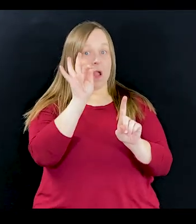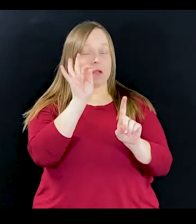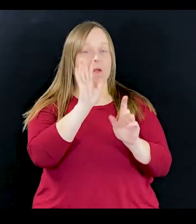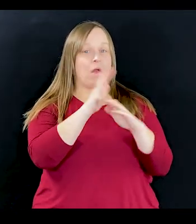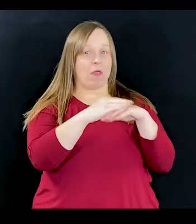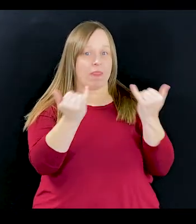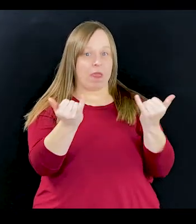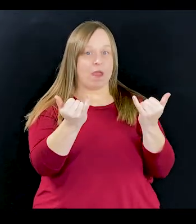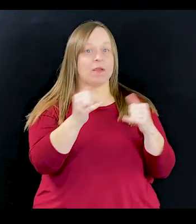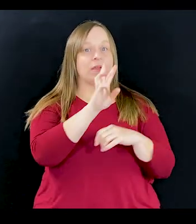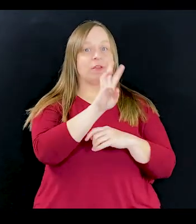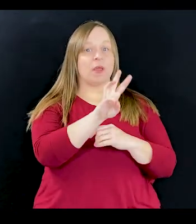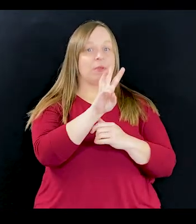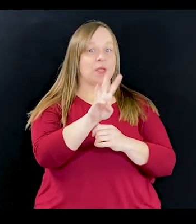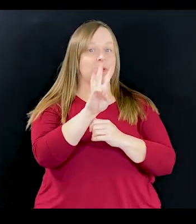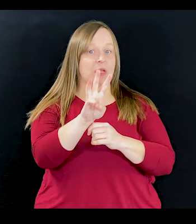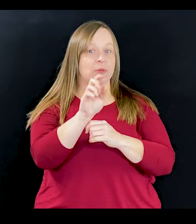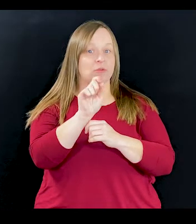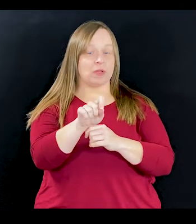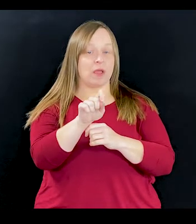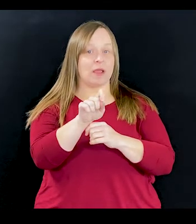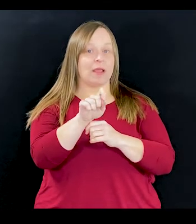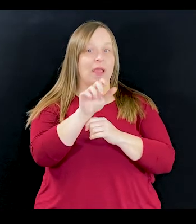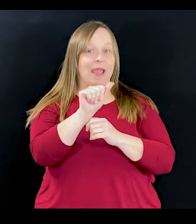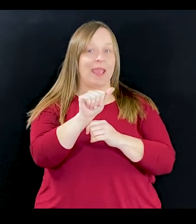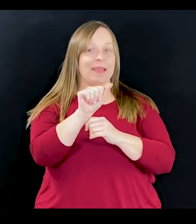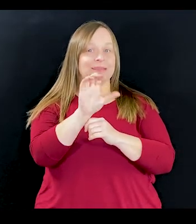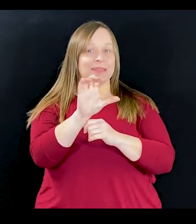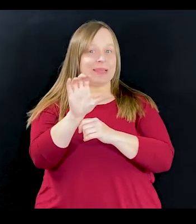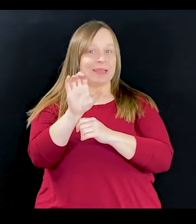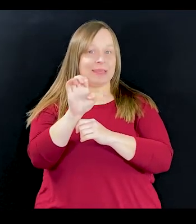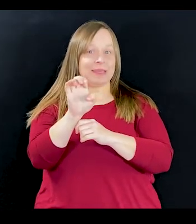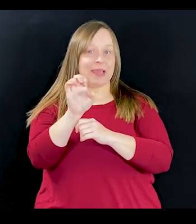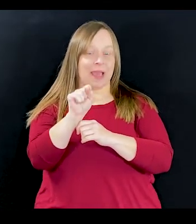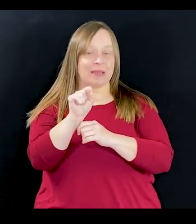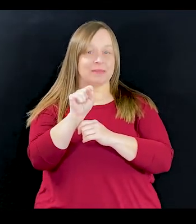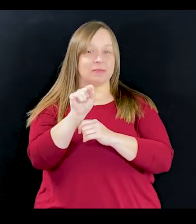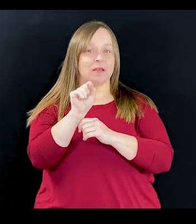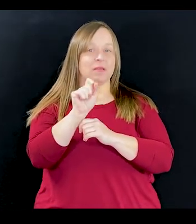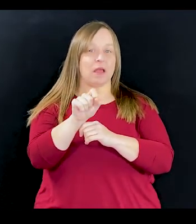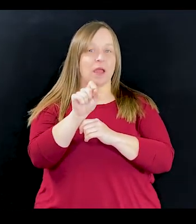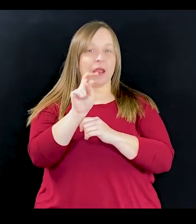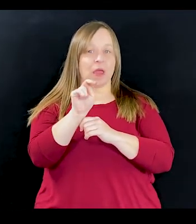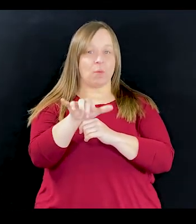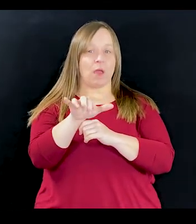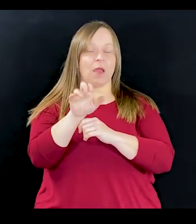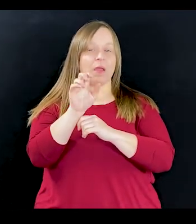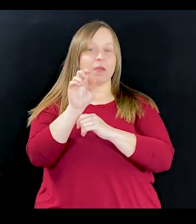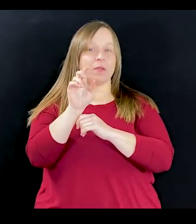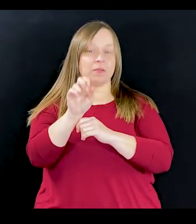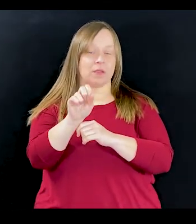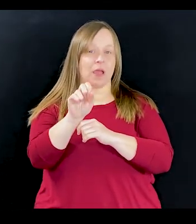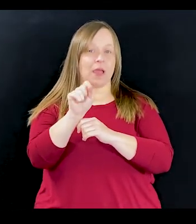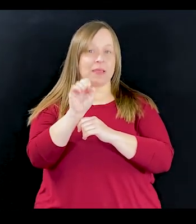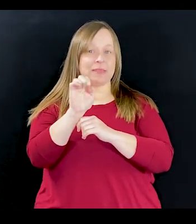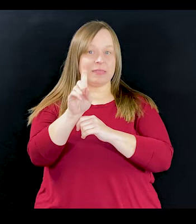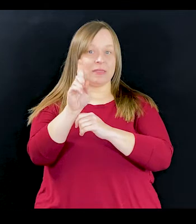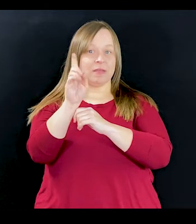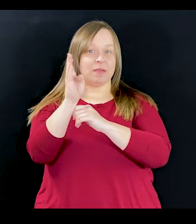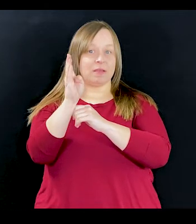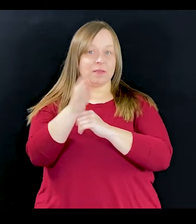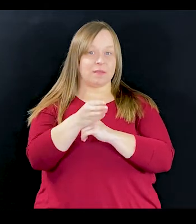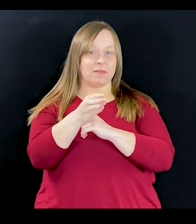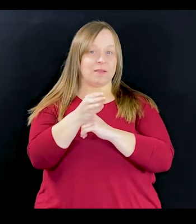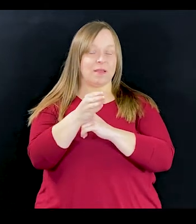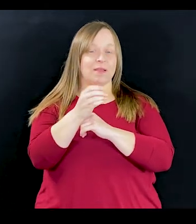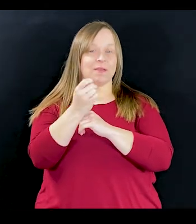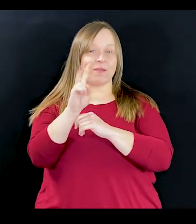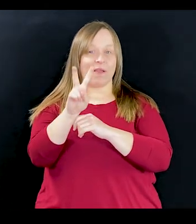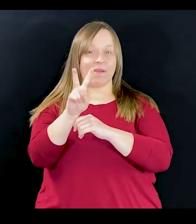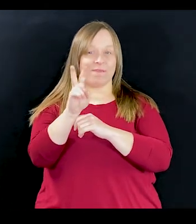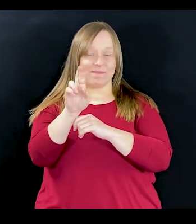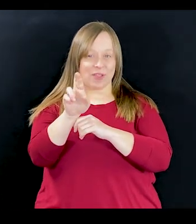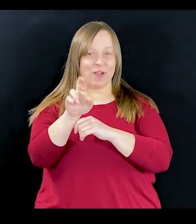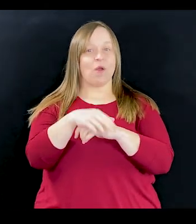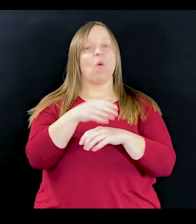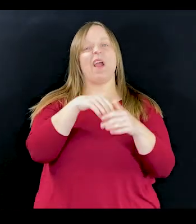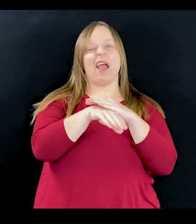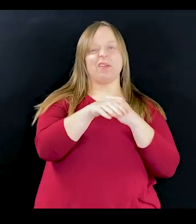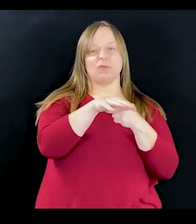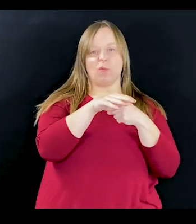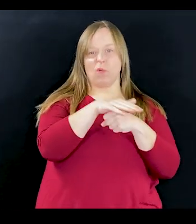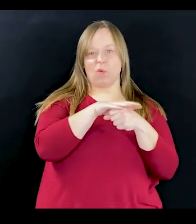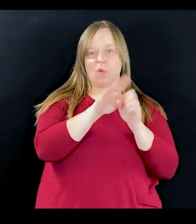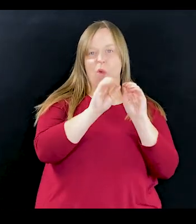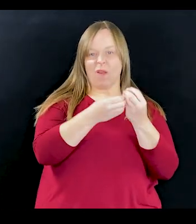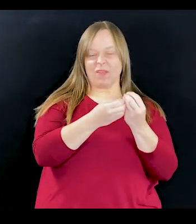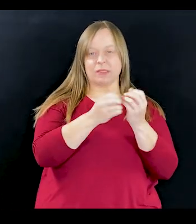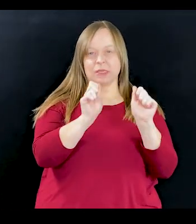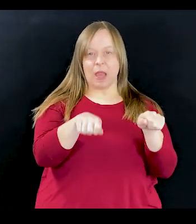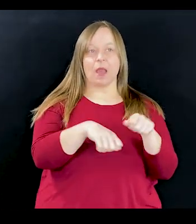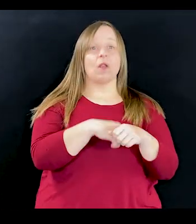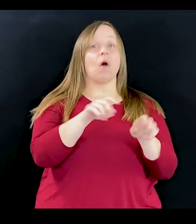online at www.acces.nysed.gov/VR or at your local ACCES-VR office. You can also